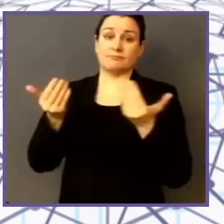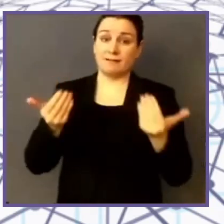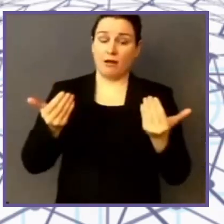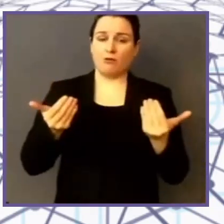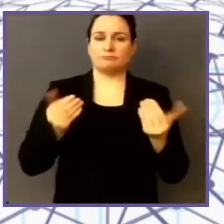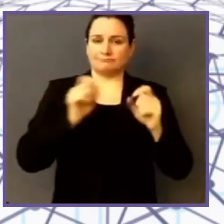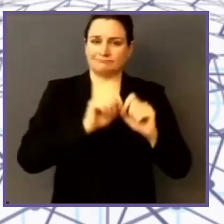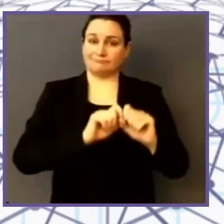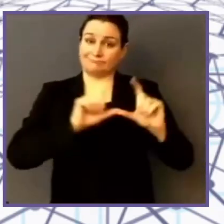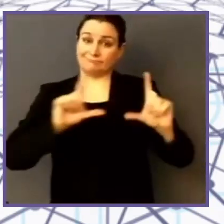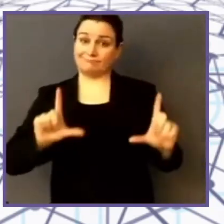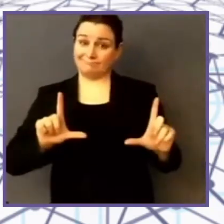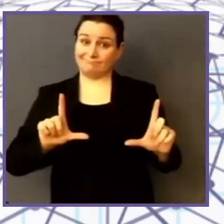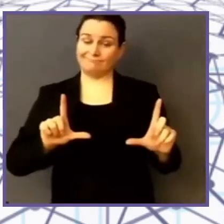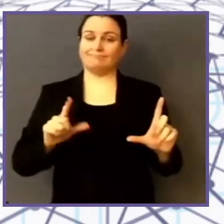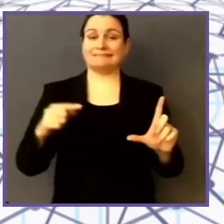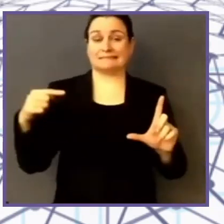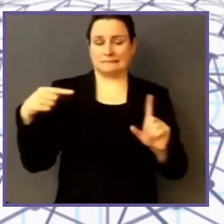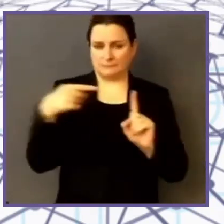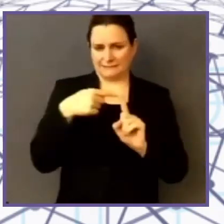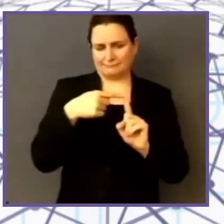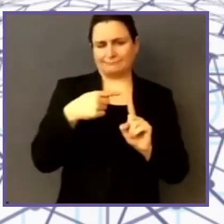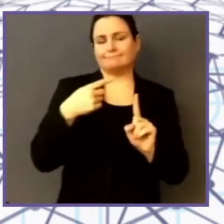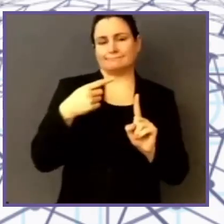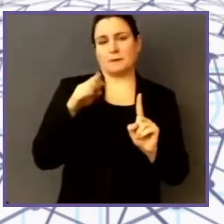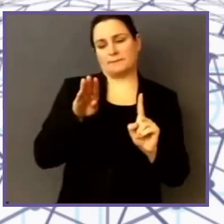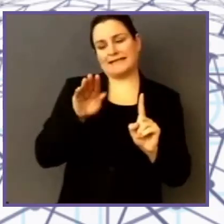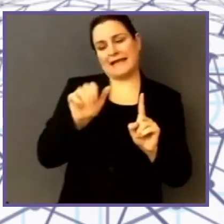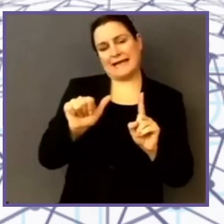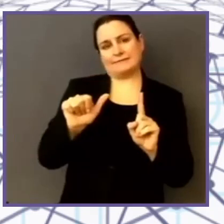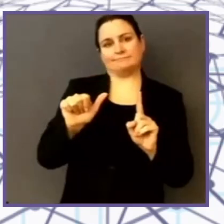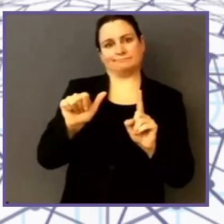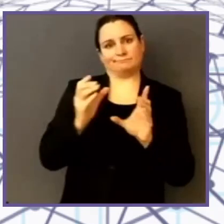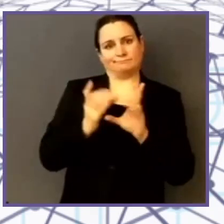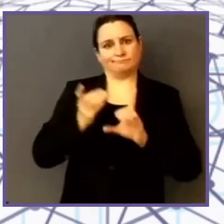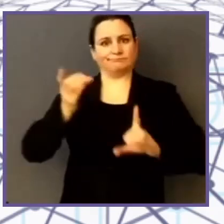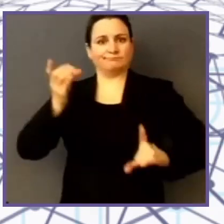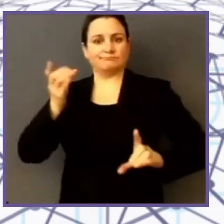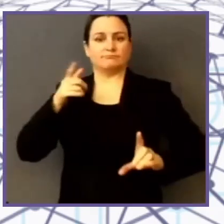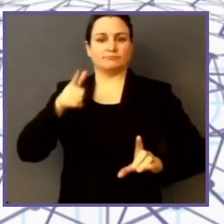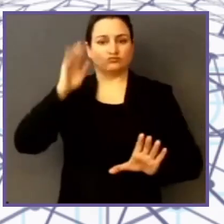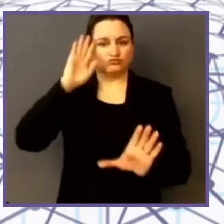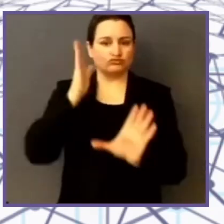Oh, Jack holds a BA degree in Community Psychology from Makerere University in Kampala, Uganda,